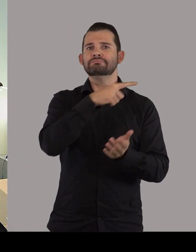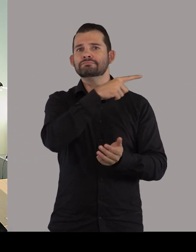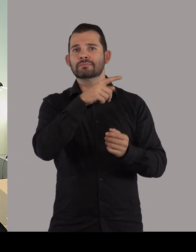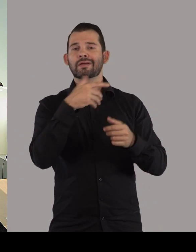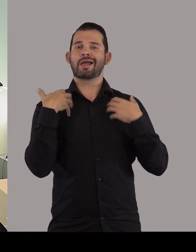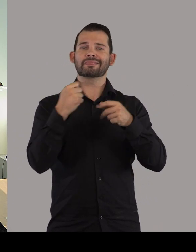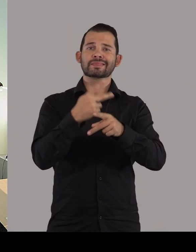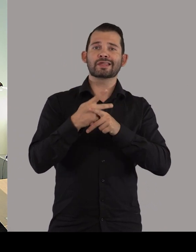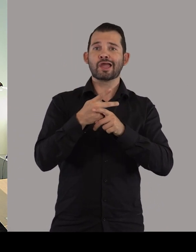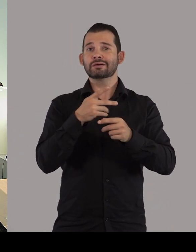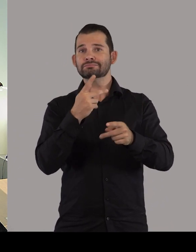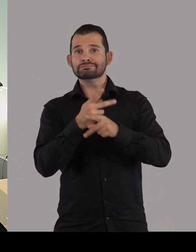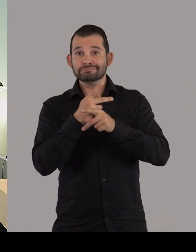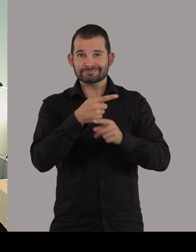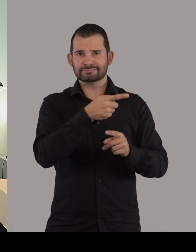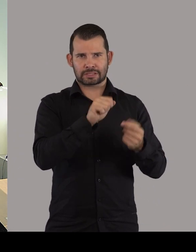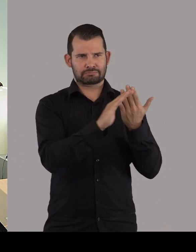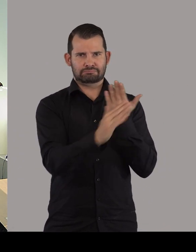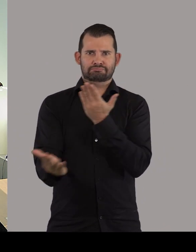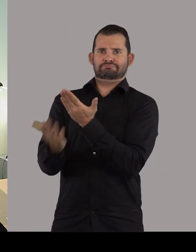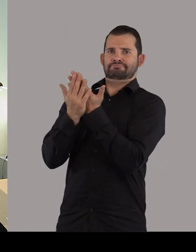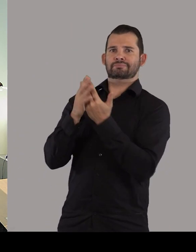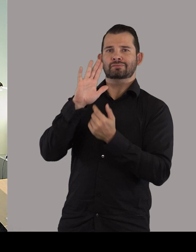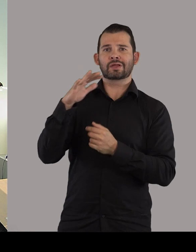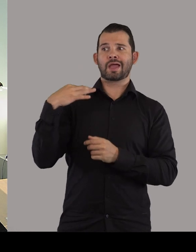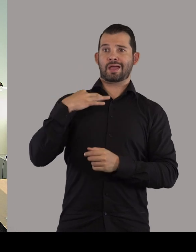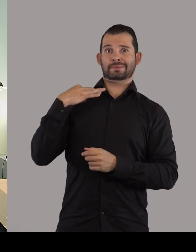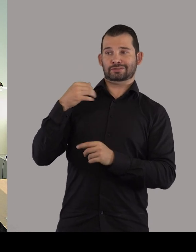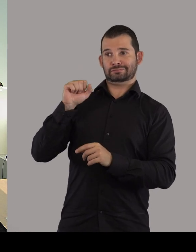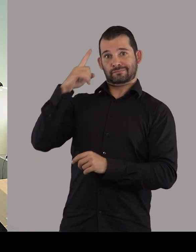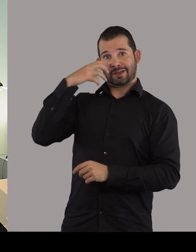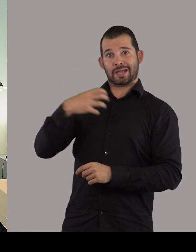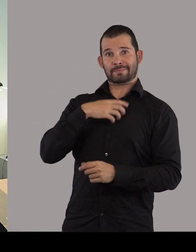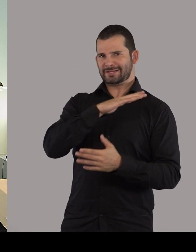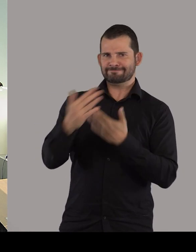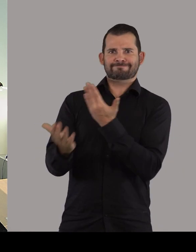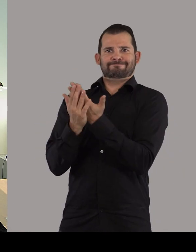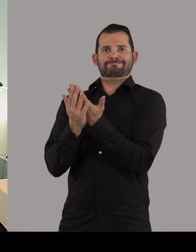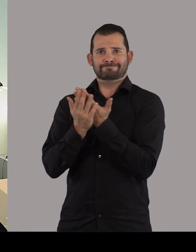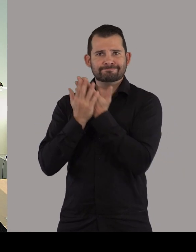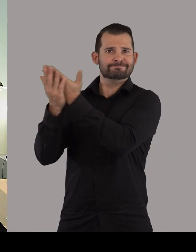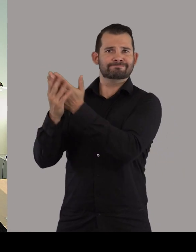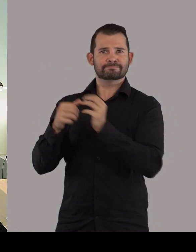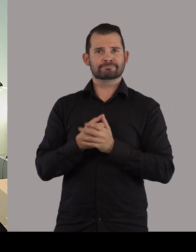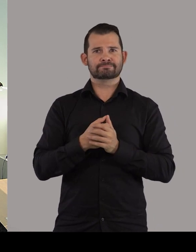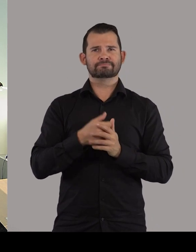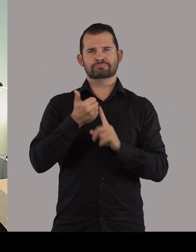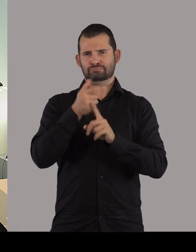to attach to your appeal application. You should ask your doctor to include information